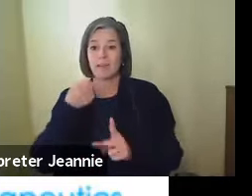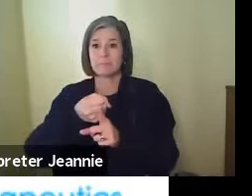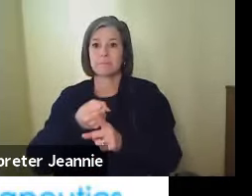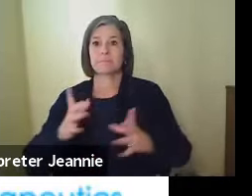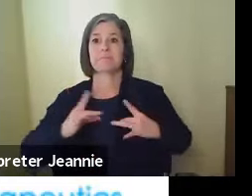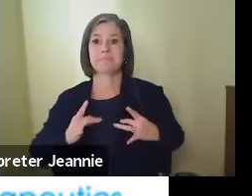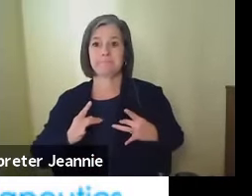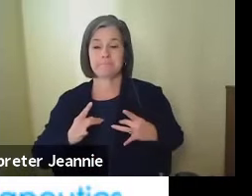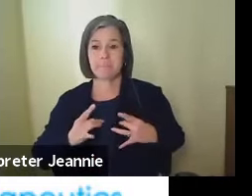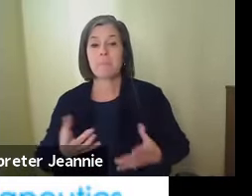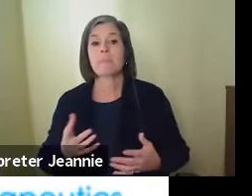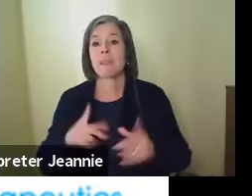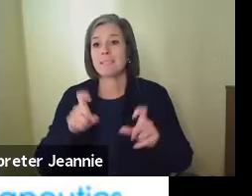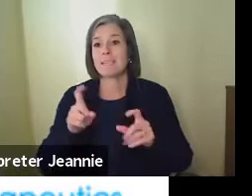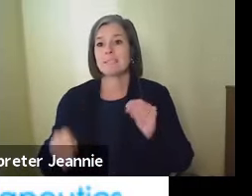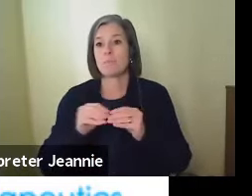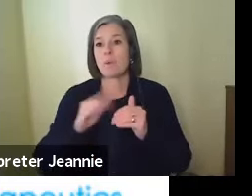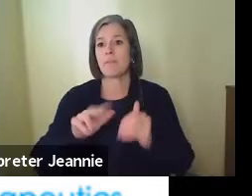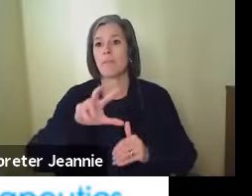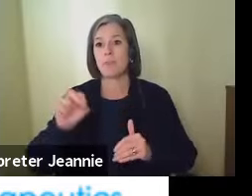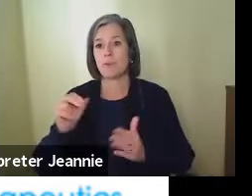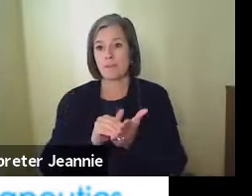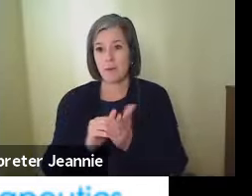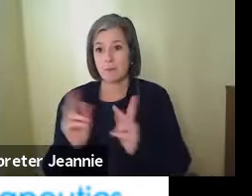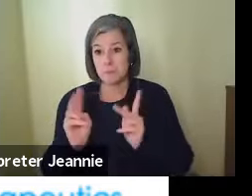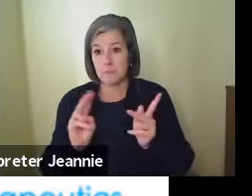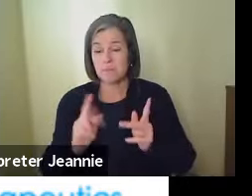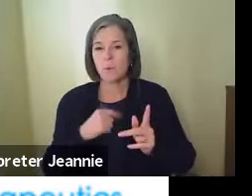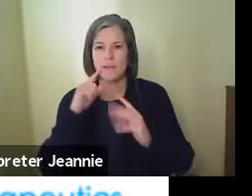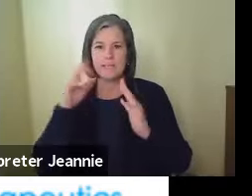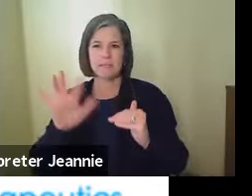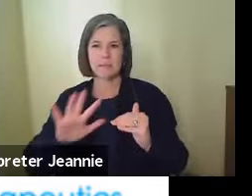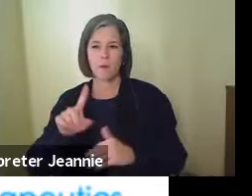was tested in more than 30,000 individuals. We are anticipating about 115,000